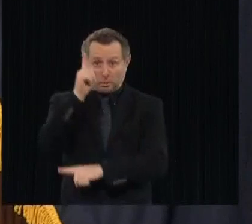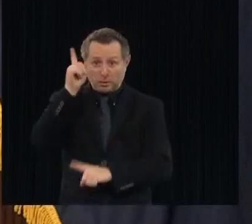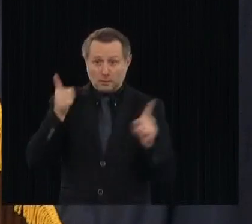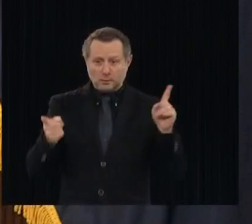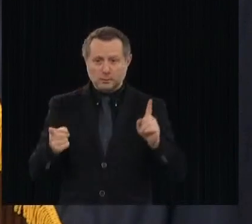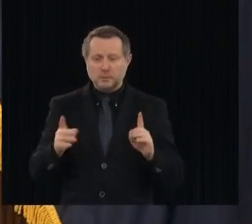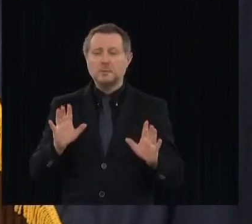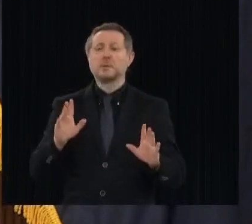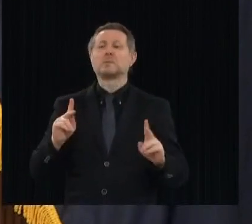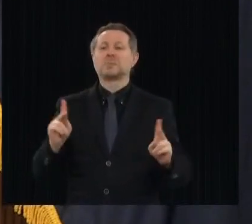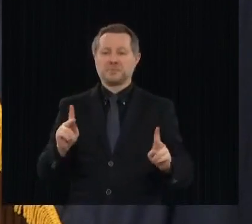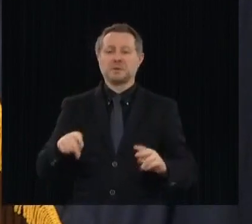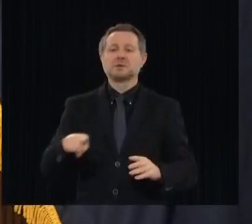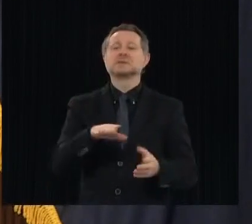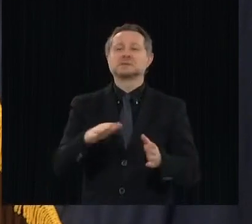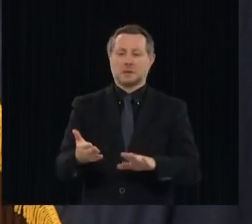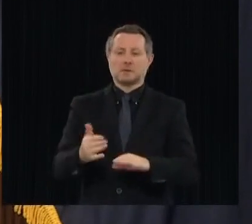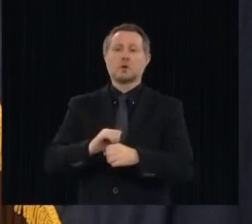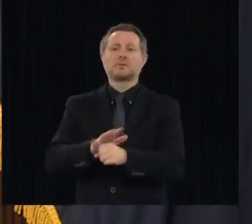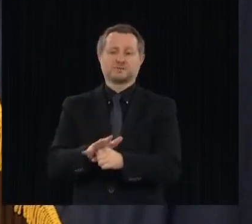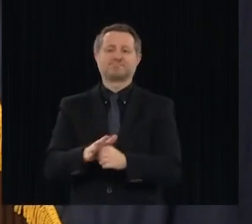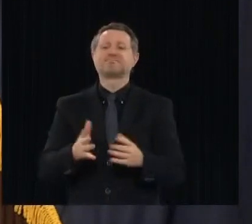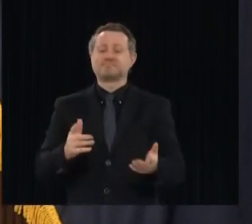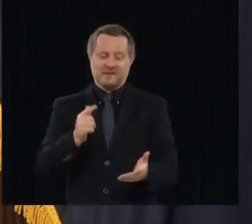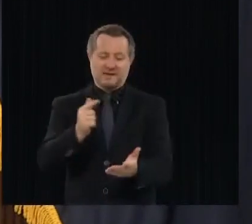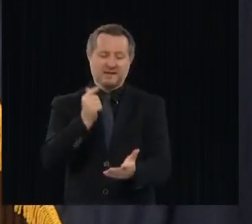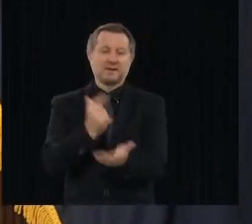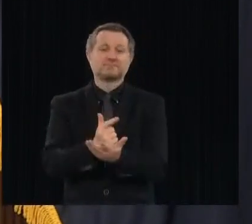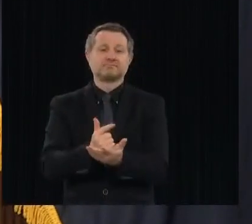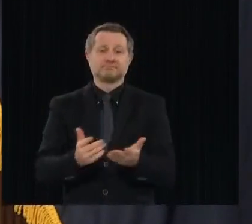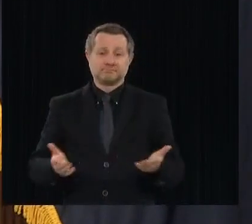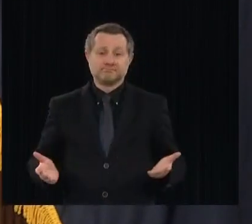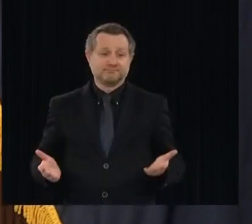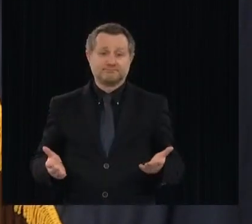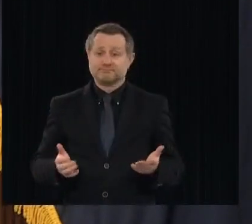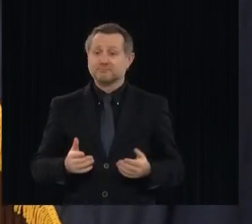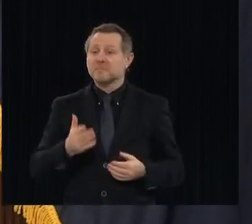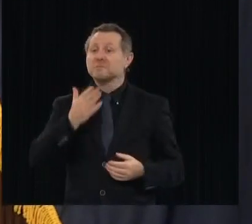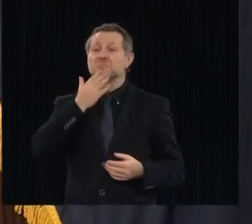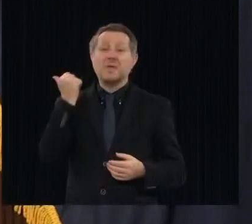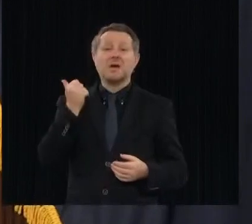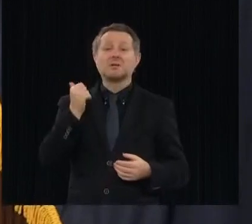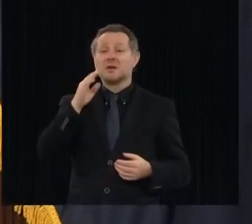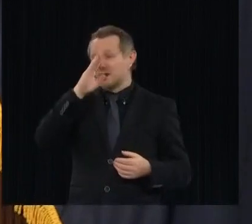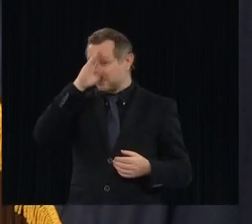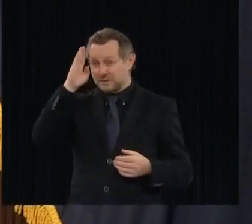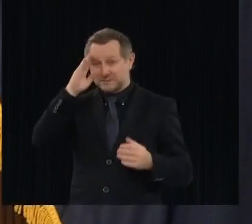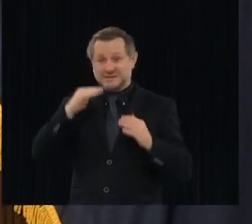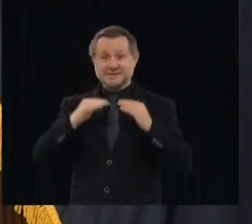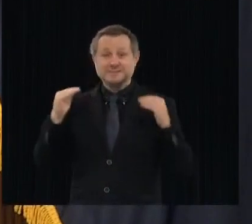WHERE DID THIS VIRUS COME FROM? PEOPLE ARE GOING TO DIE BY THIS